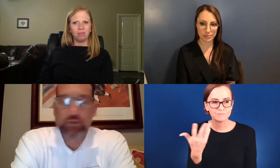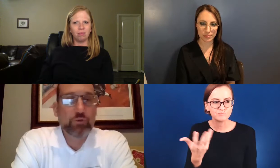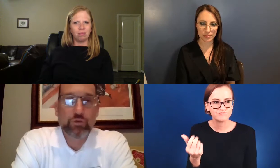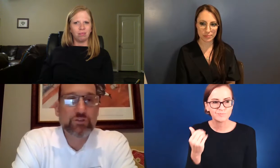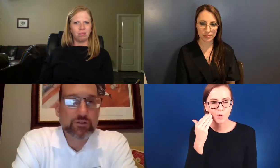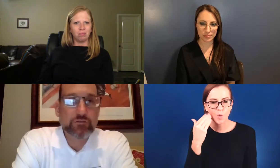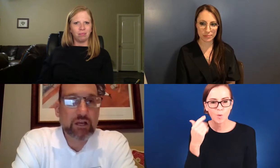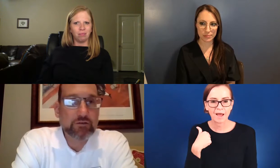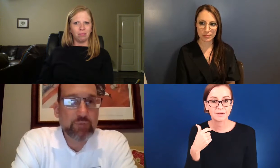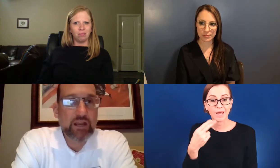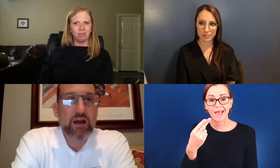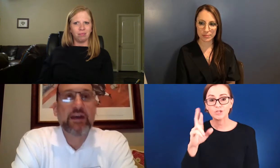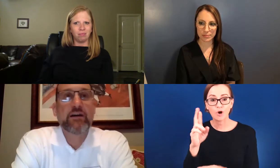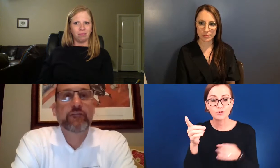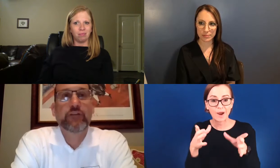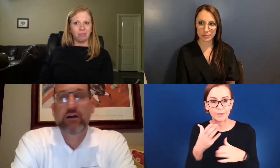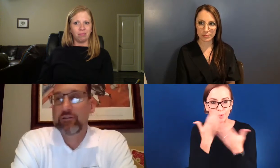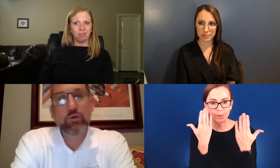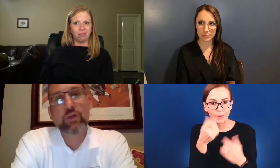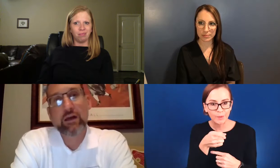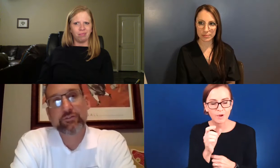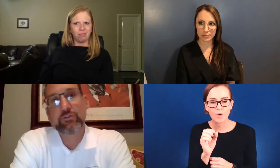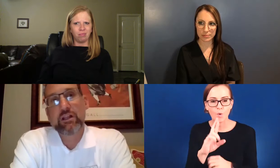a human resource director, may not have legal counsel.